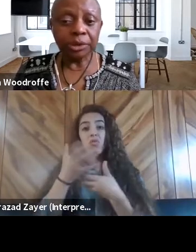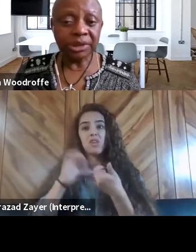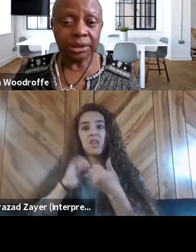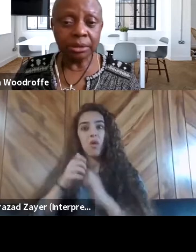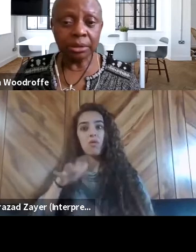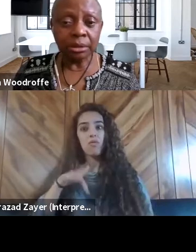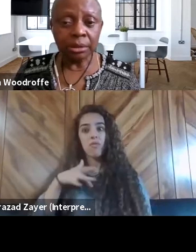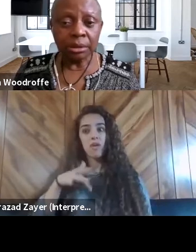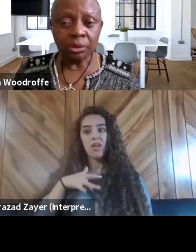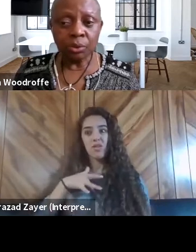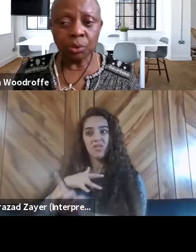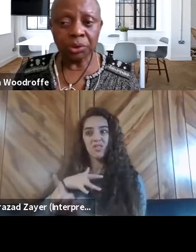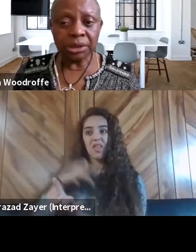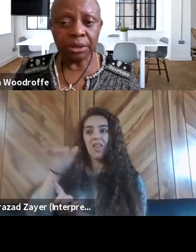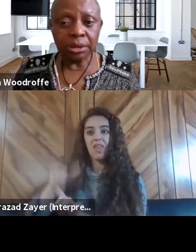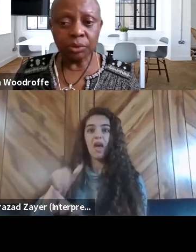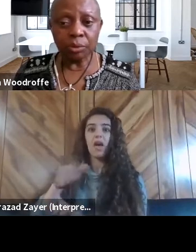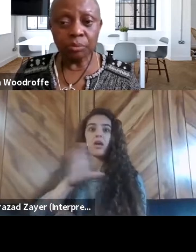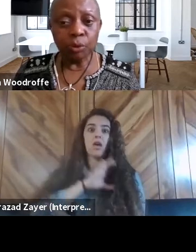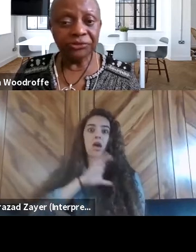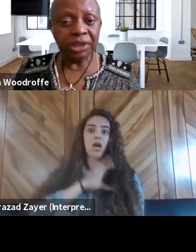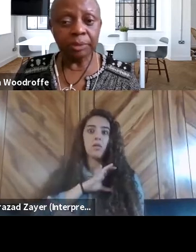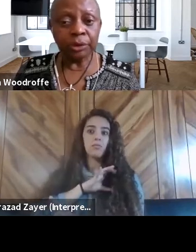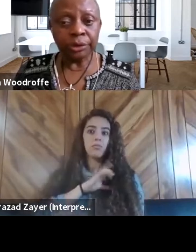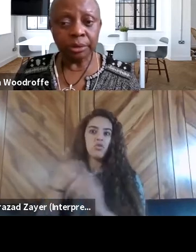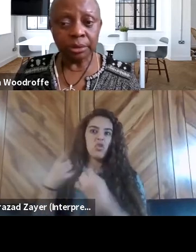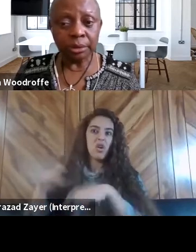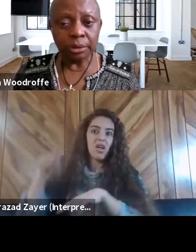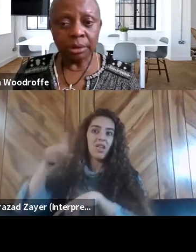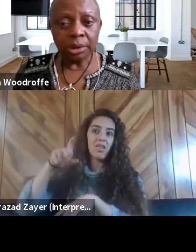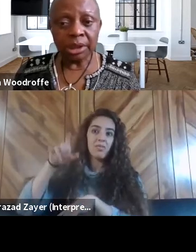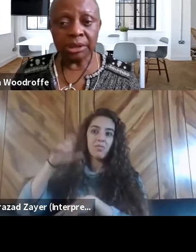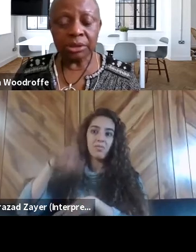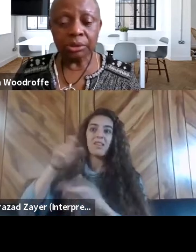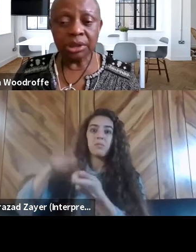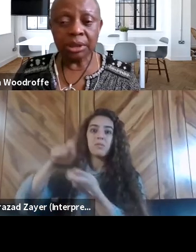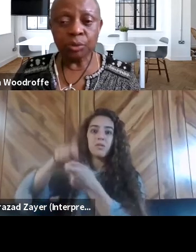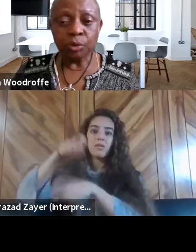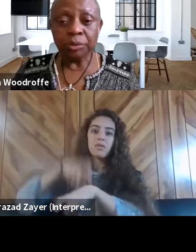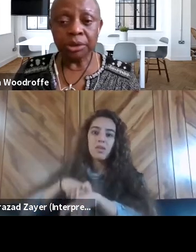person who was you know, moving him on. And so he came home and,